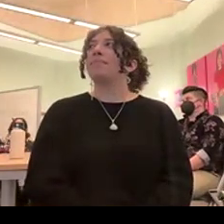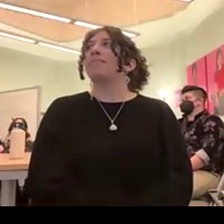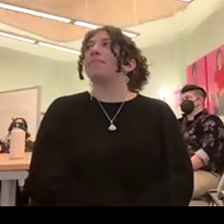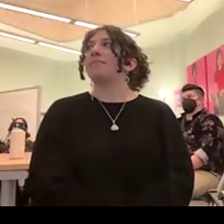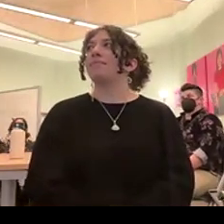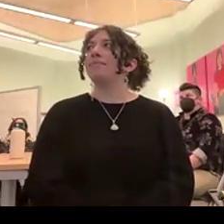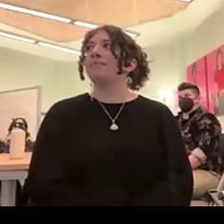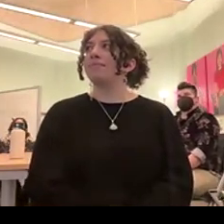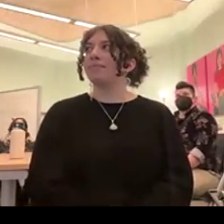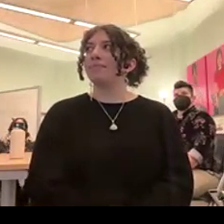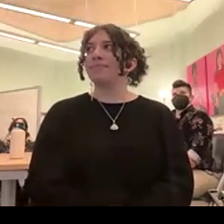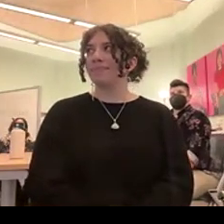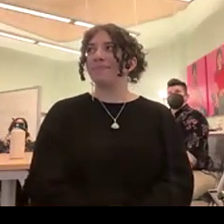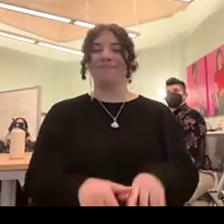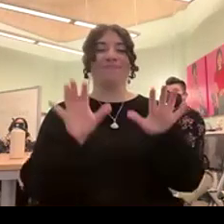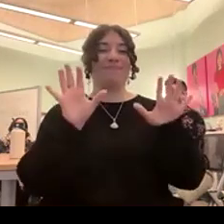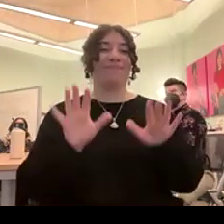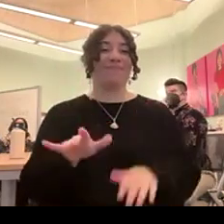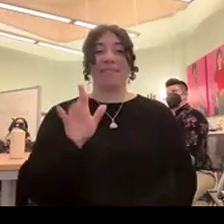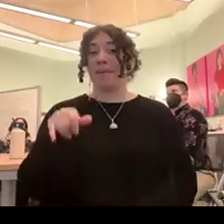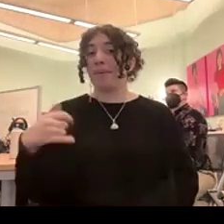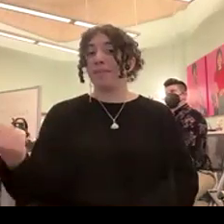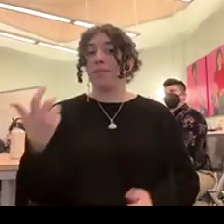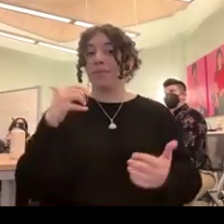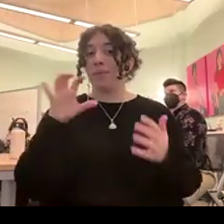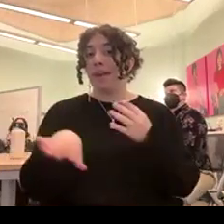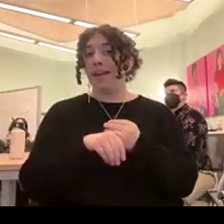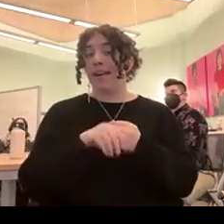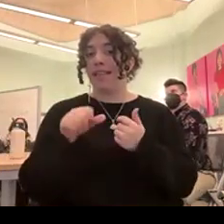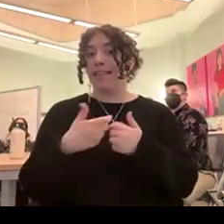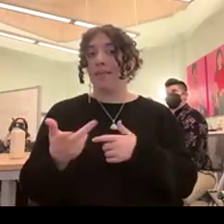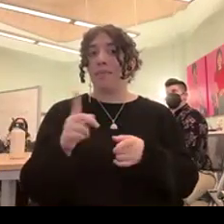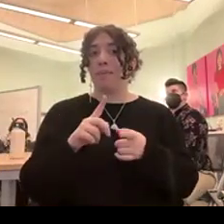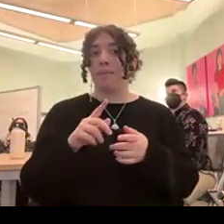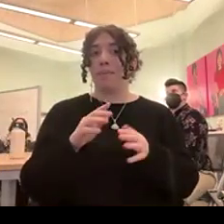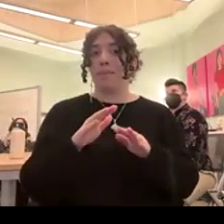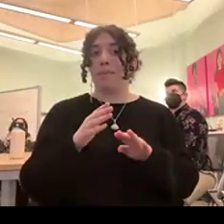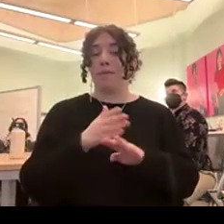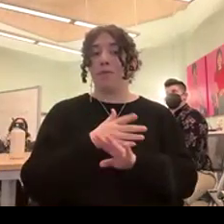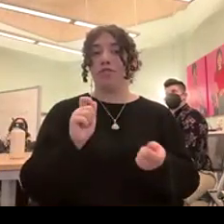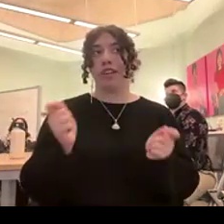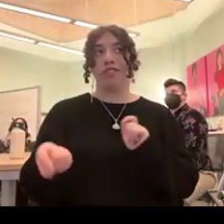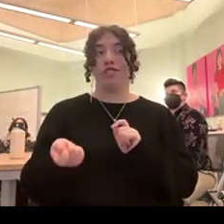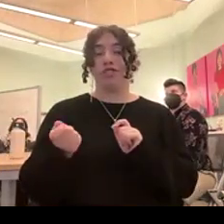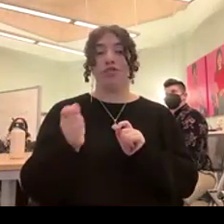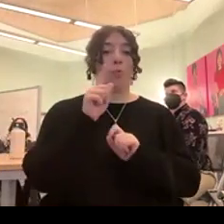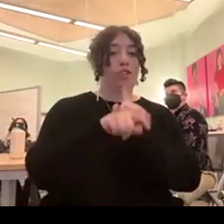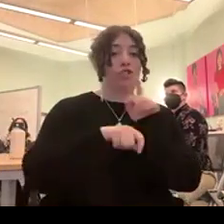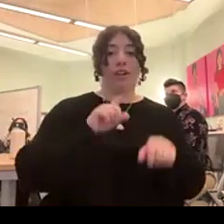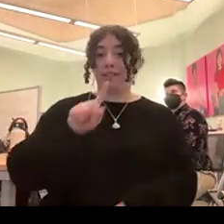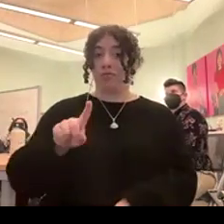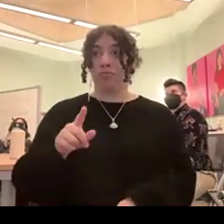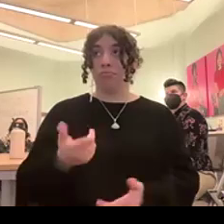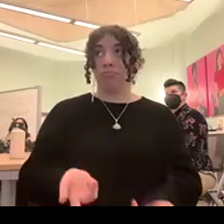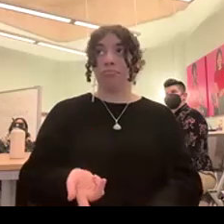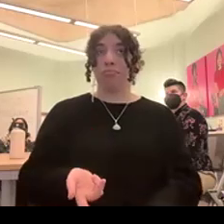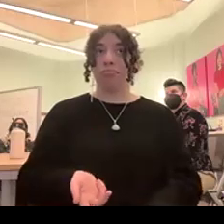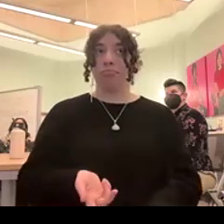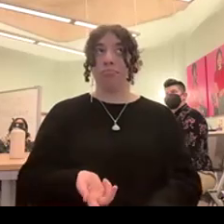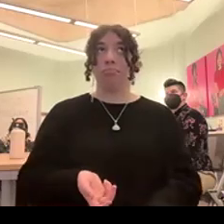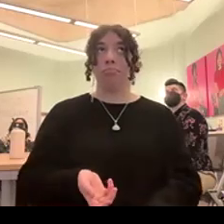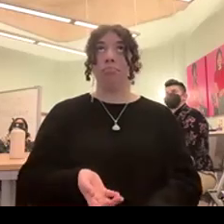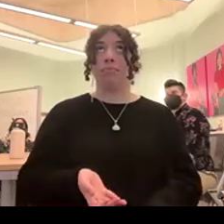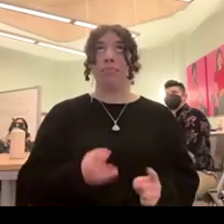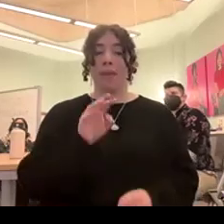Awesome. Anybody else want to add anything before we change over to Q&A?